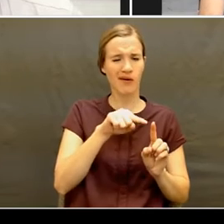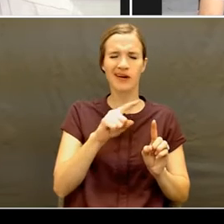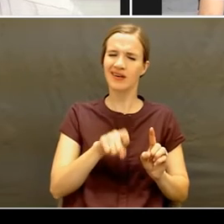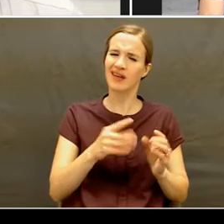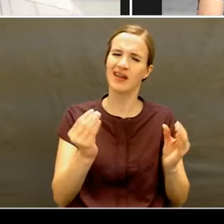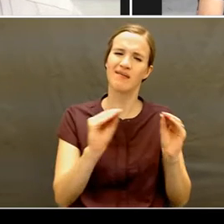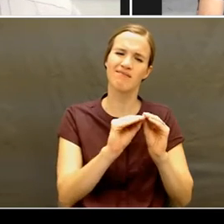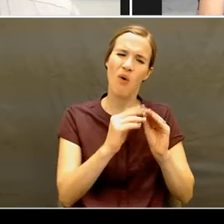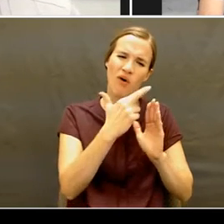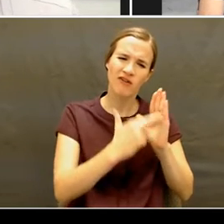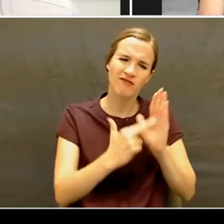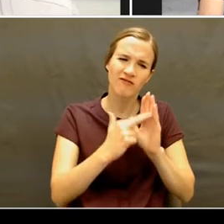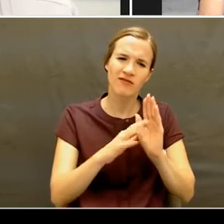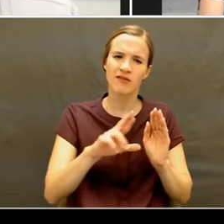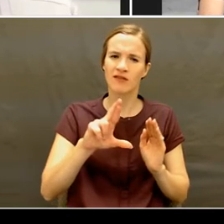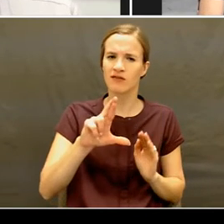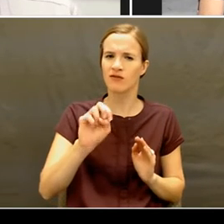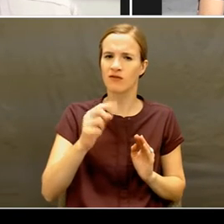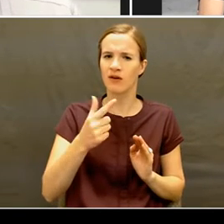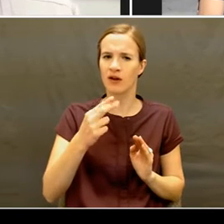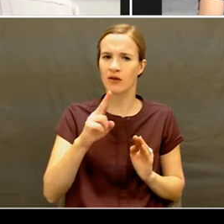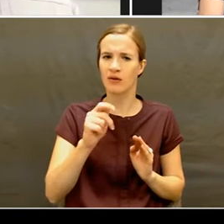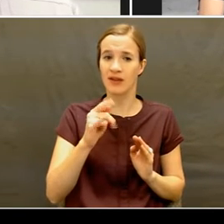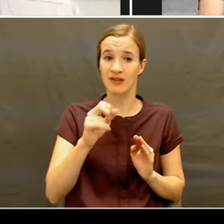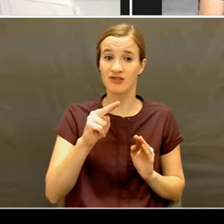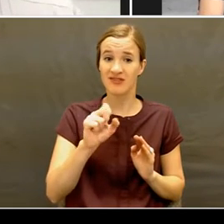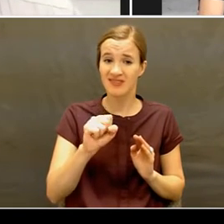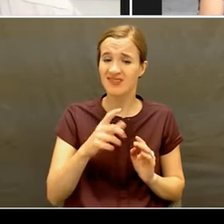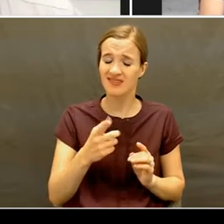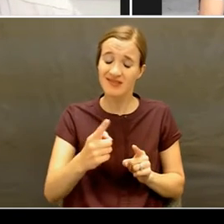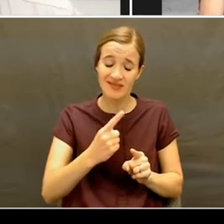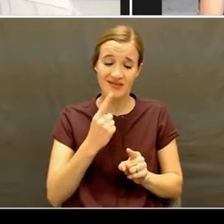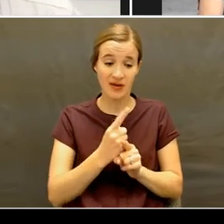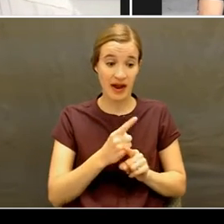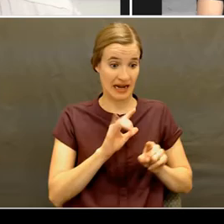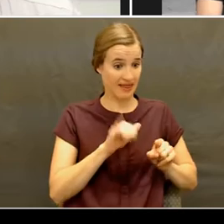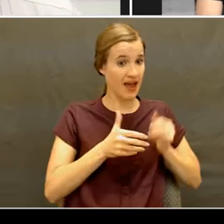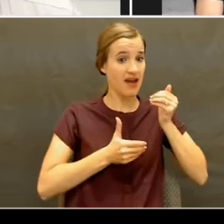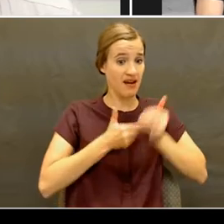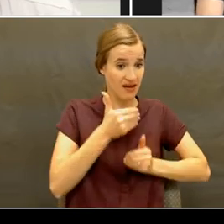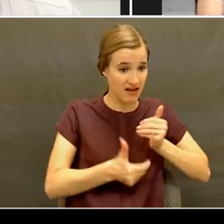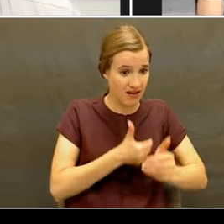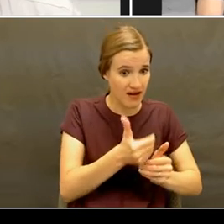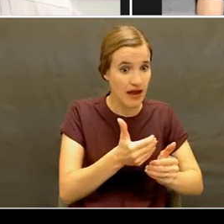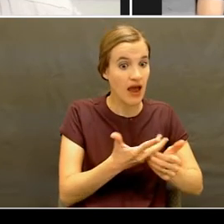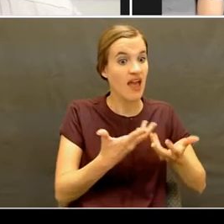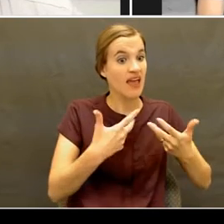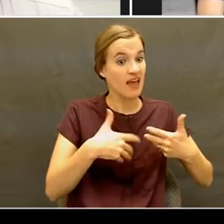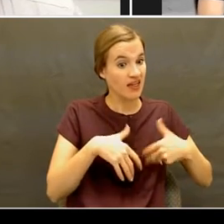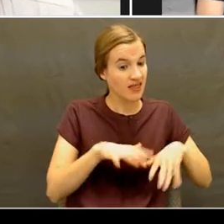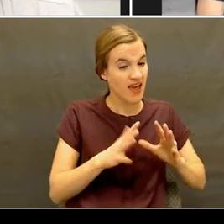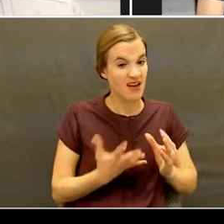it was miraculous in a sense that we got to the Americans with Disabilities Act, and actually